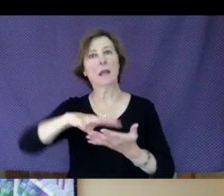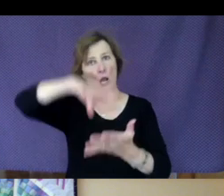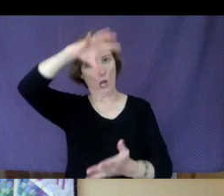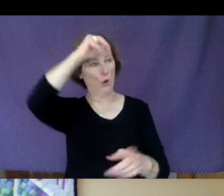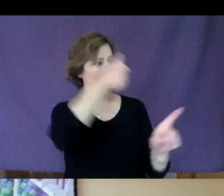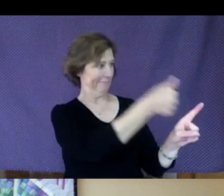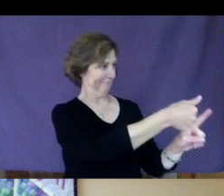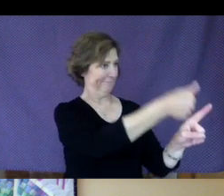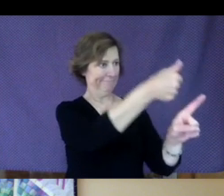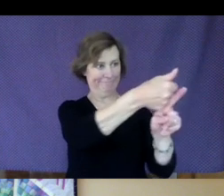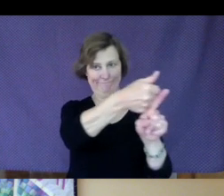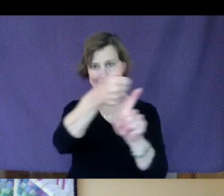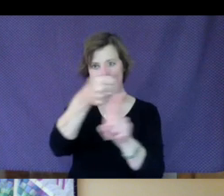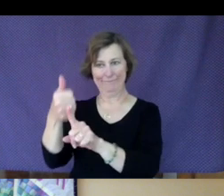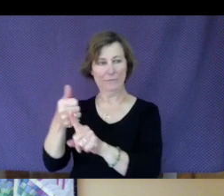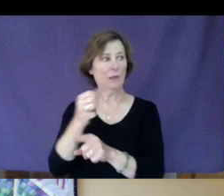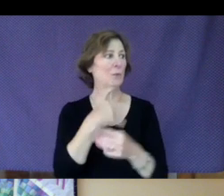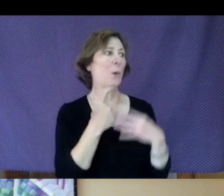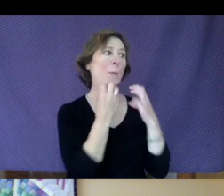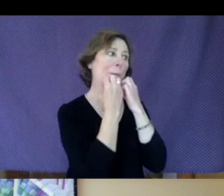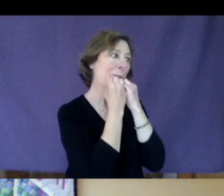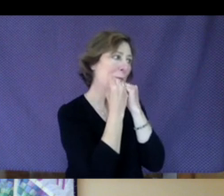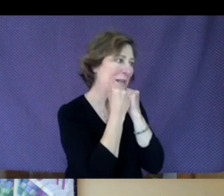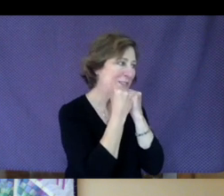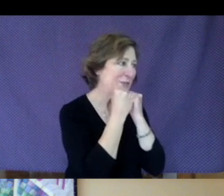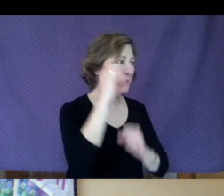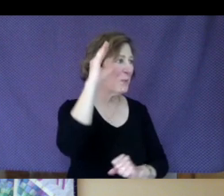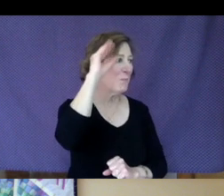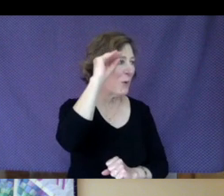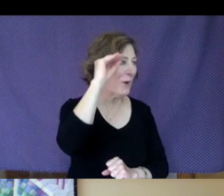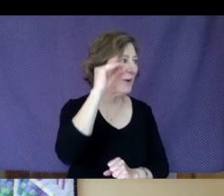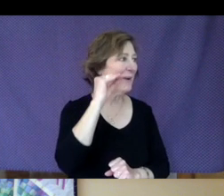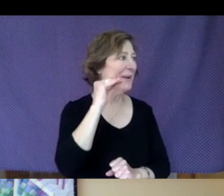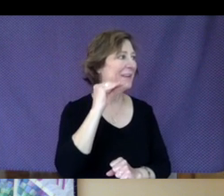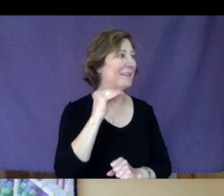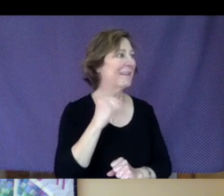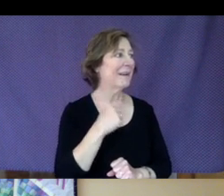And so my precious boy I hope you know hunger